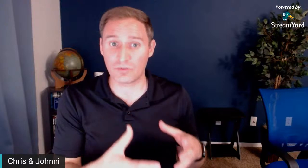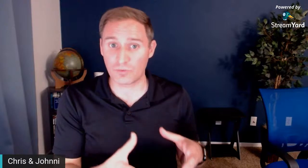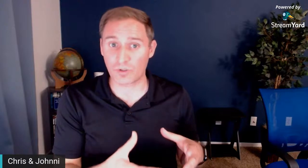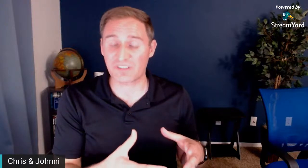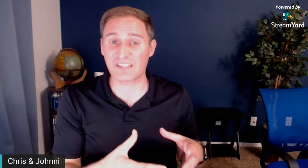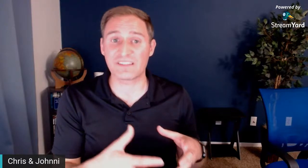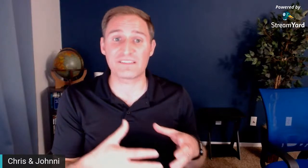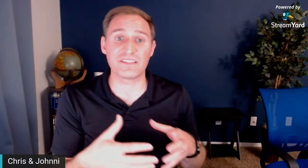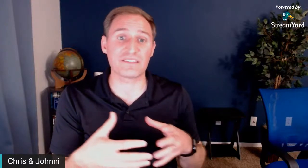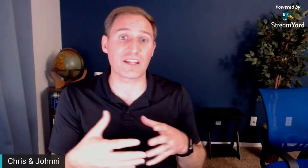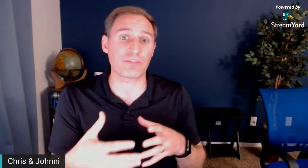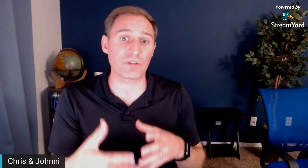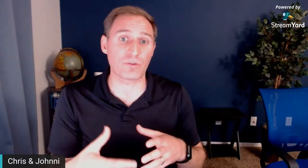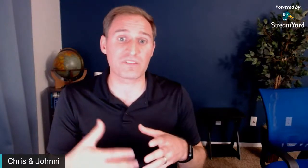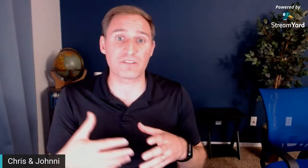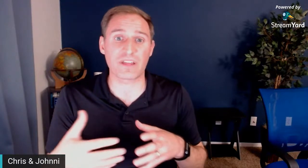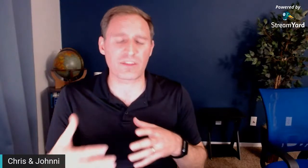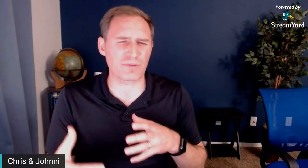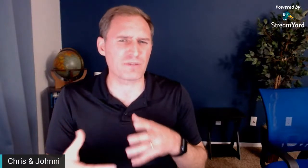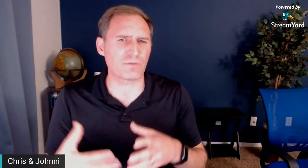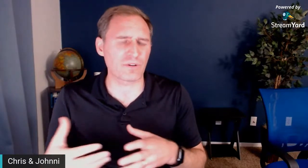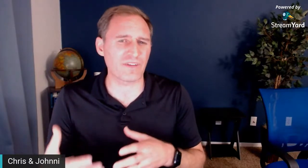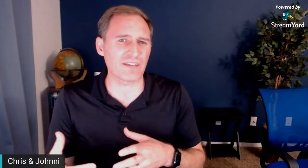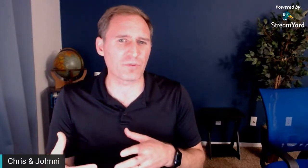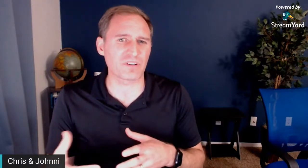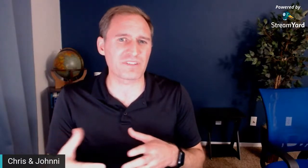two word sentences and that three words are like three or four or five words and